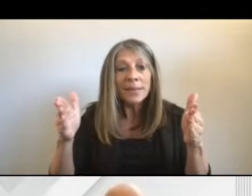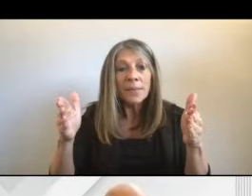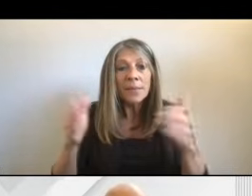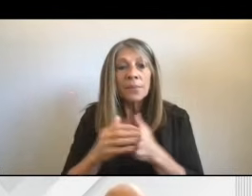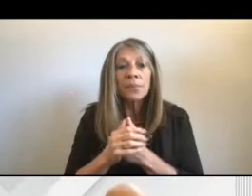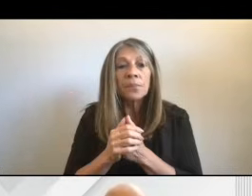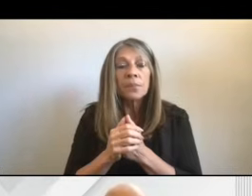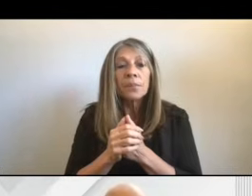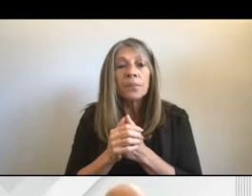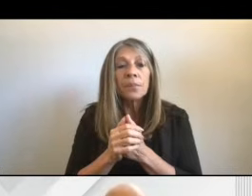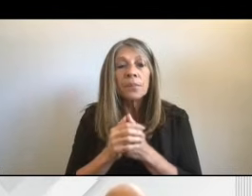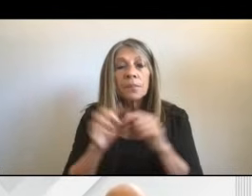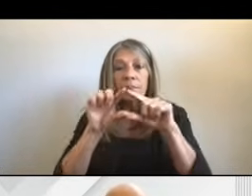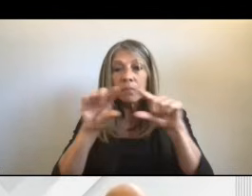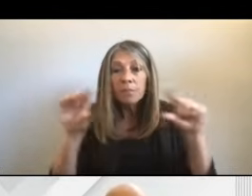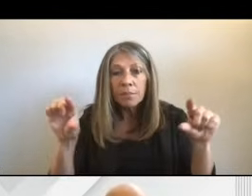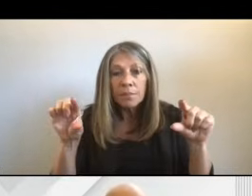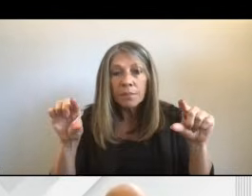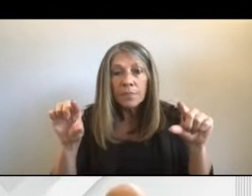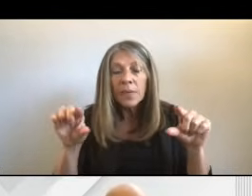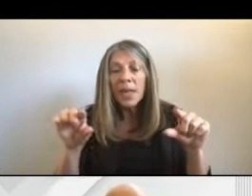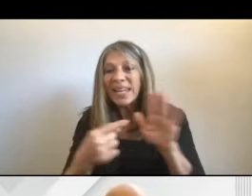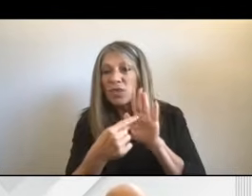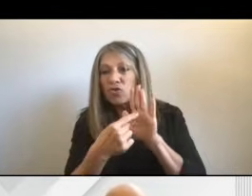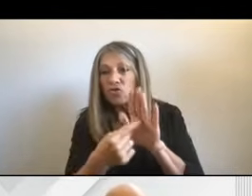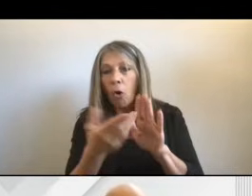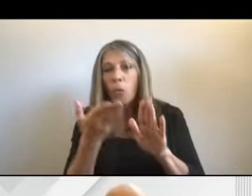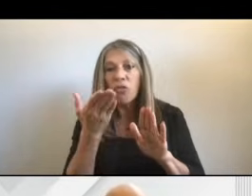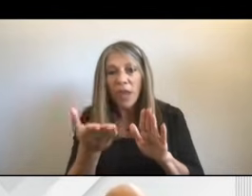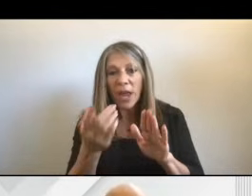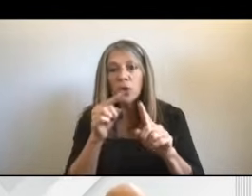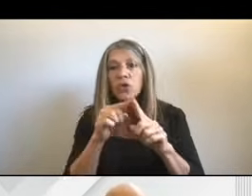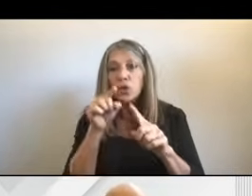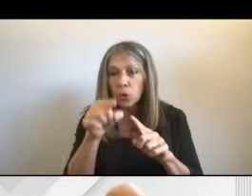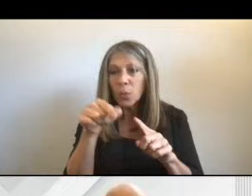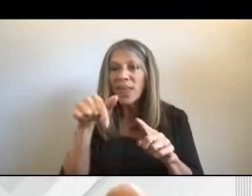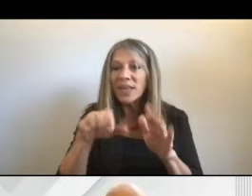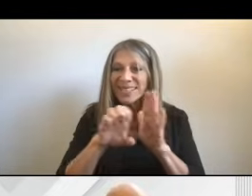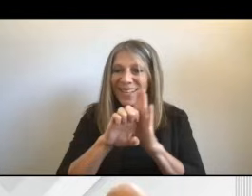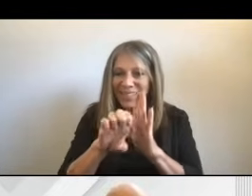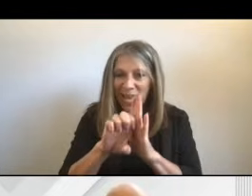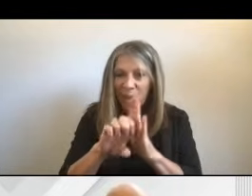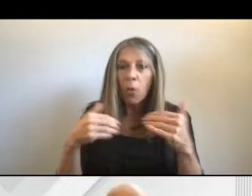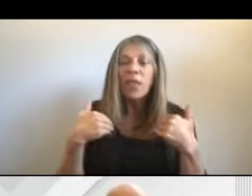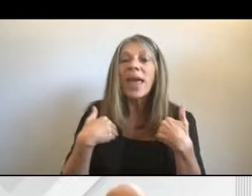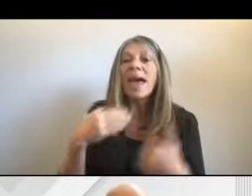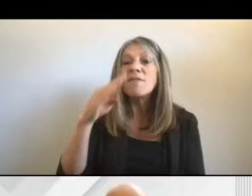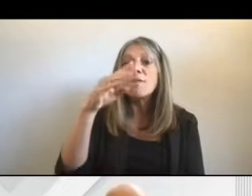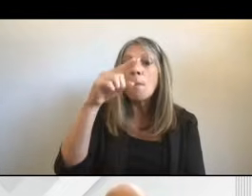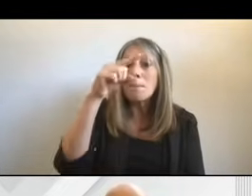and it's graphically shown to you here in this example, where they have black stairs with